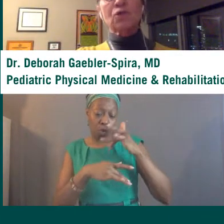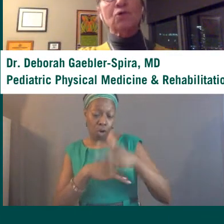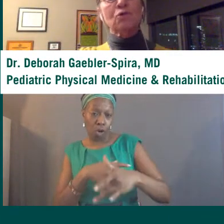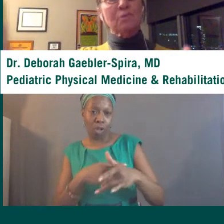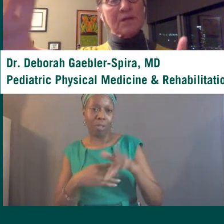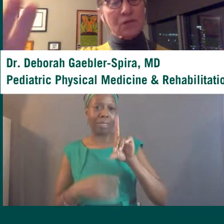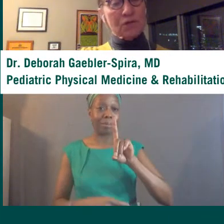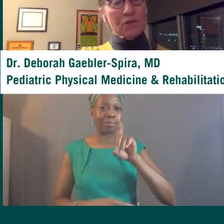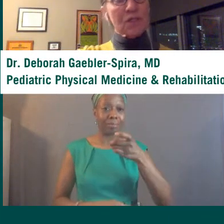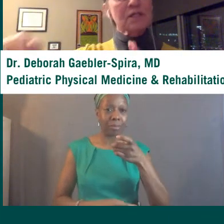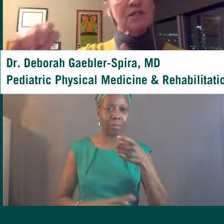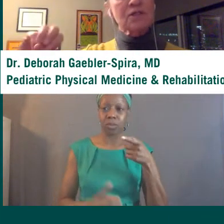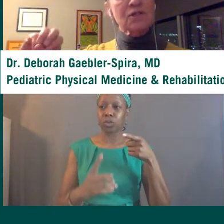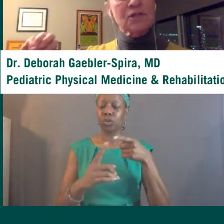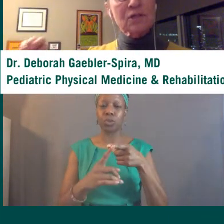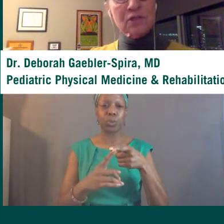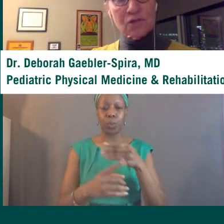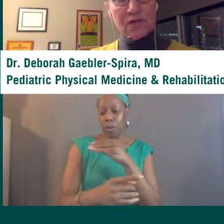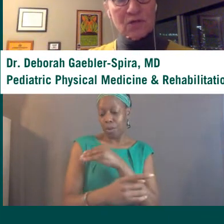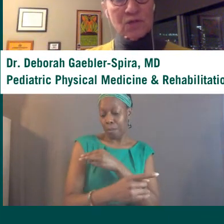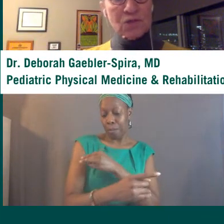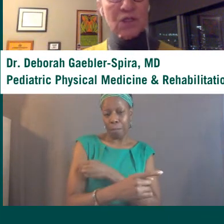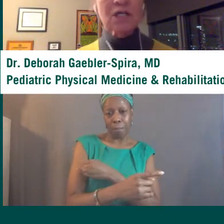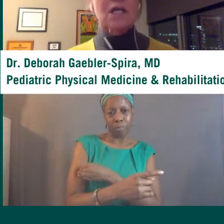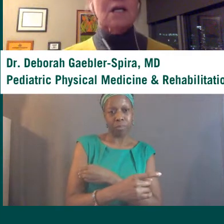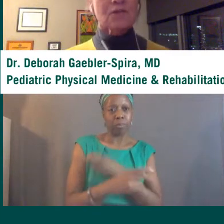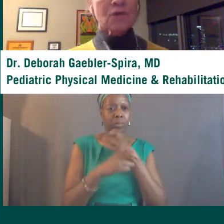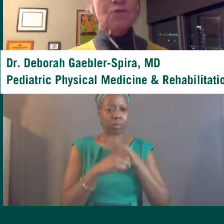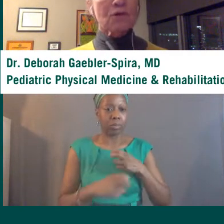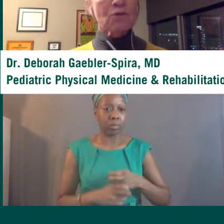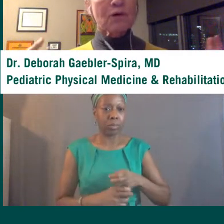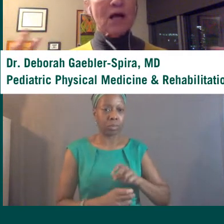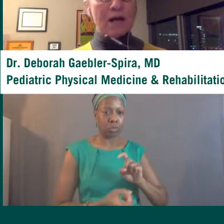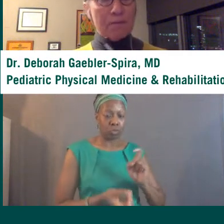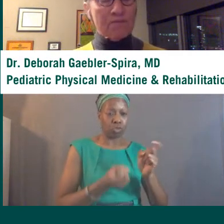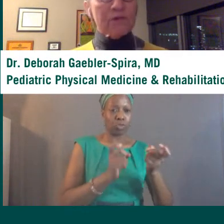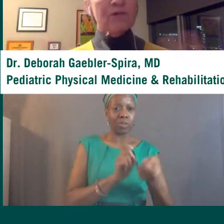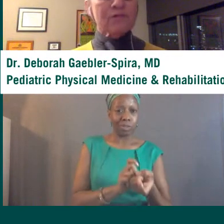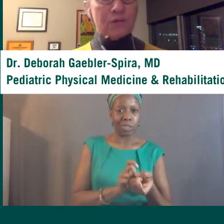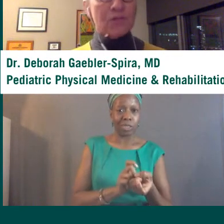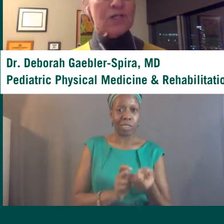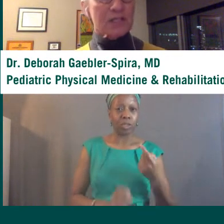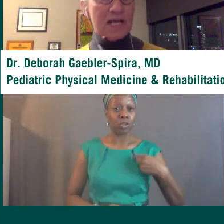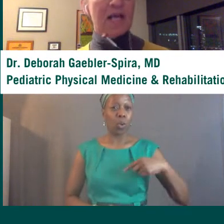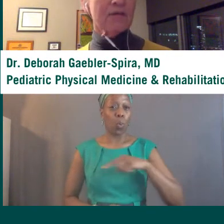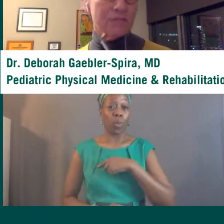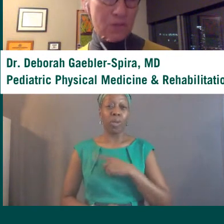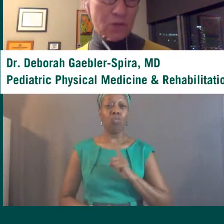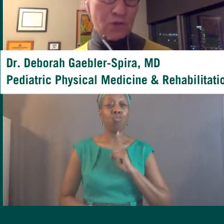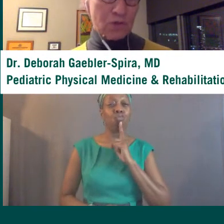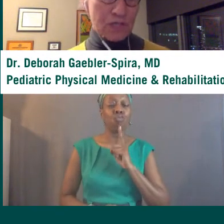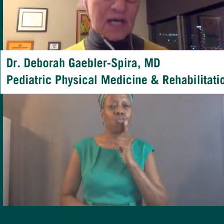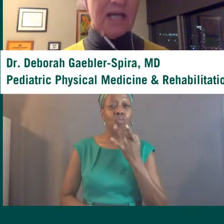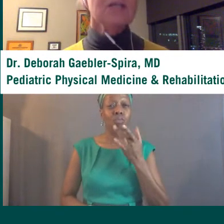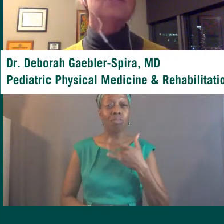to musculoskeletal to transition. And so, we're very fortunate to have research tonight